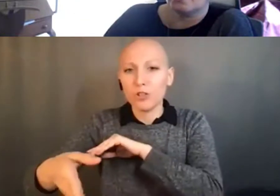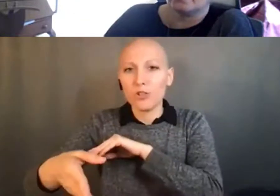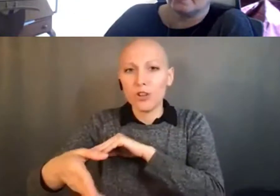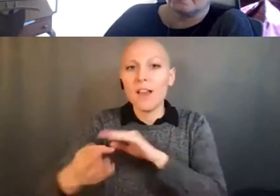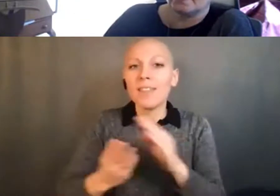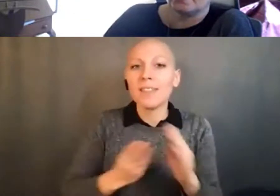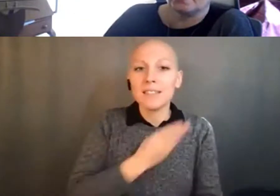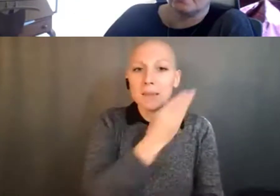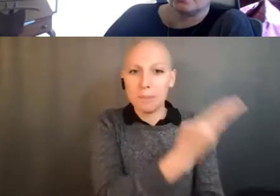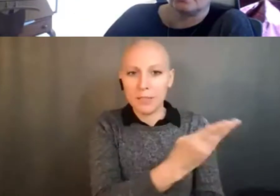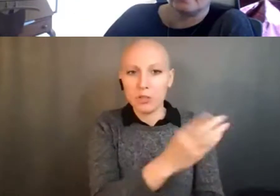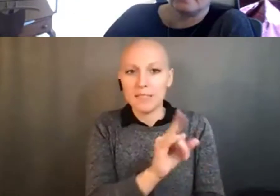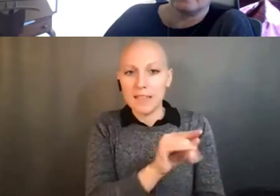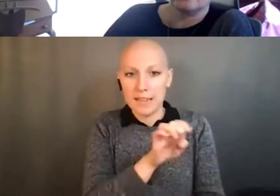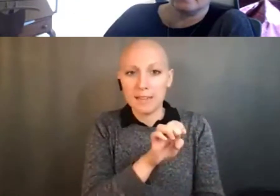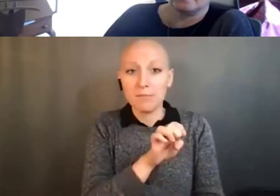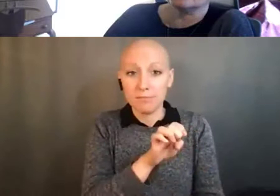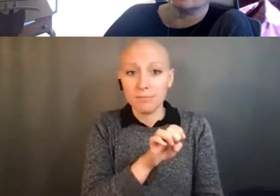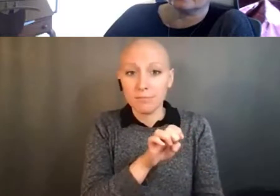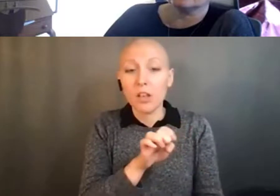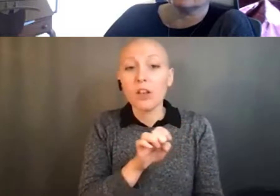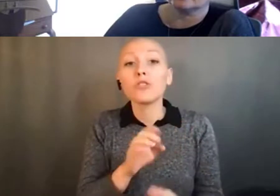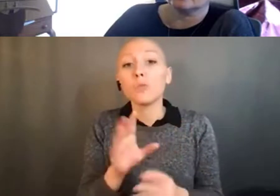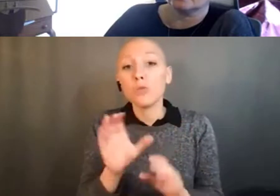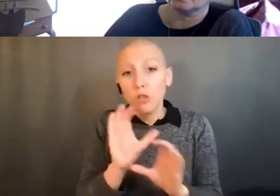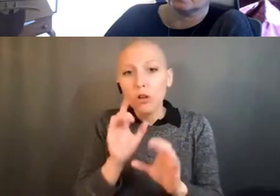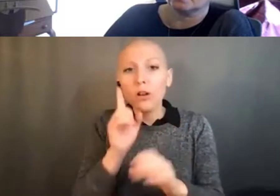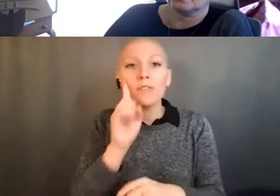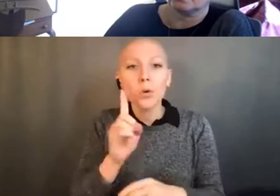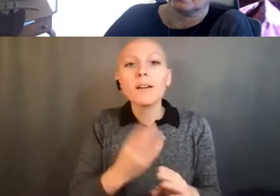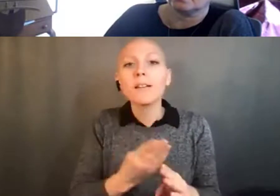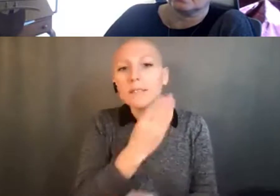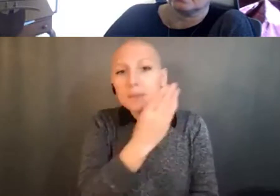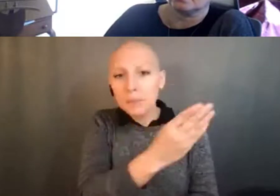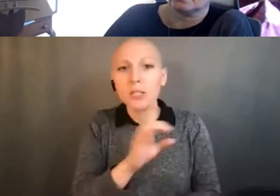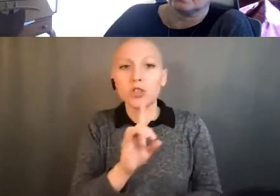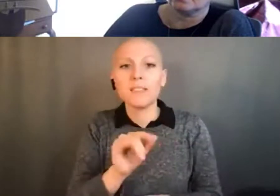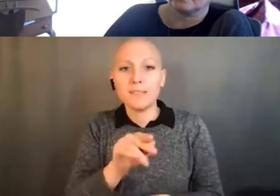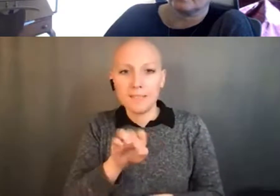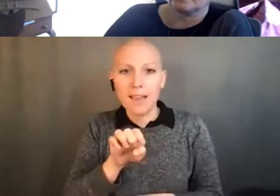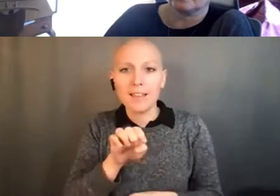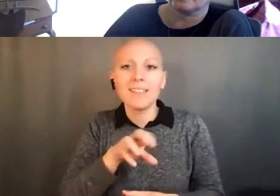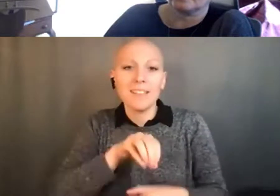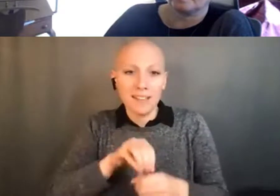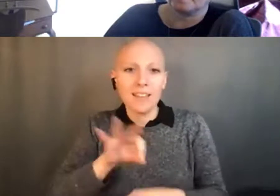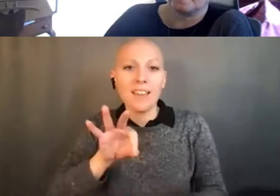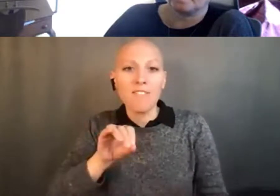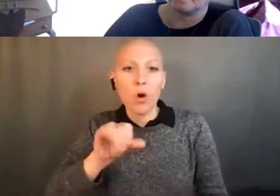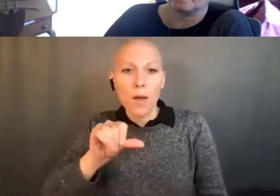either in the standard table or in the FOA itself. Glen McGugan: Exactly. Kasima Garst: Great. Next question we have,